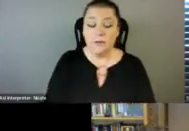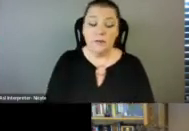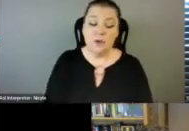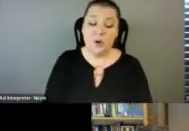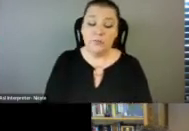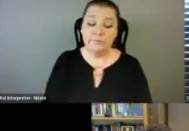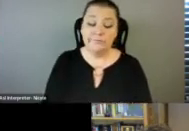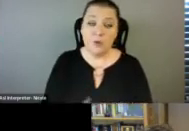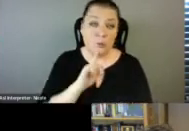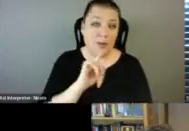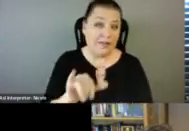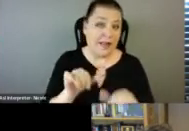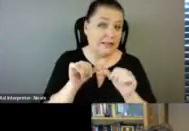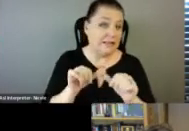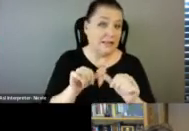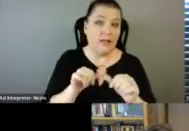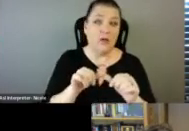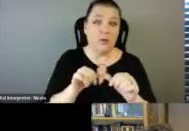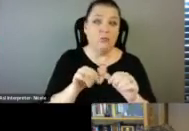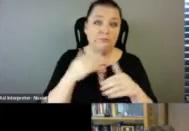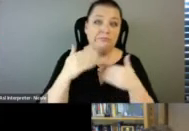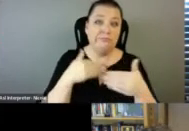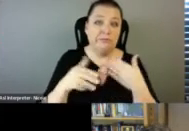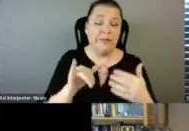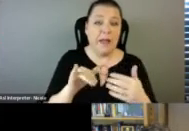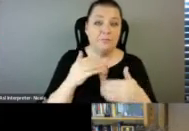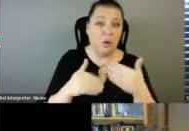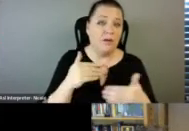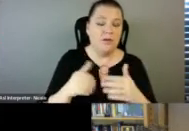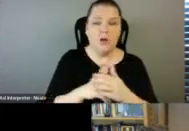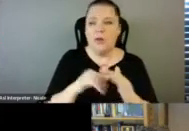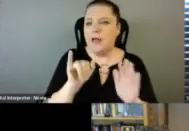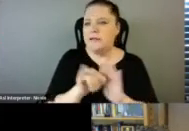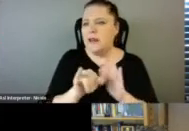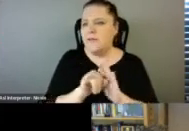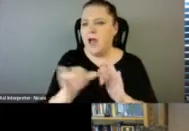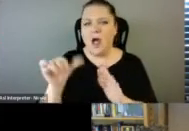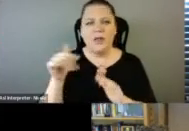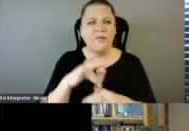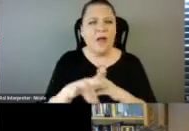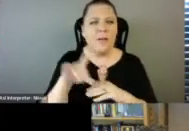10 used to be in process. We've also been identifying available data sources and completing a